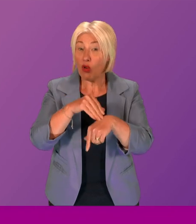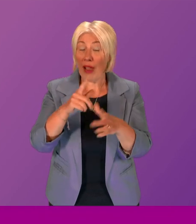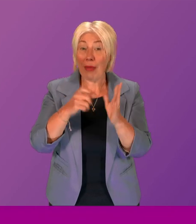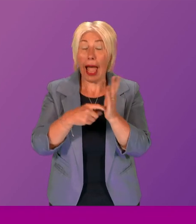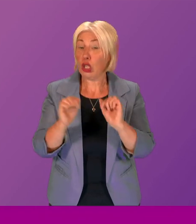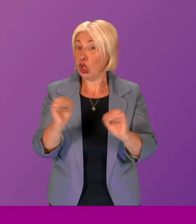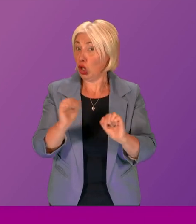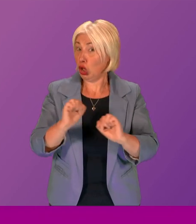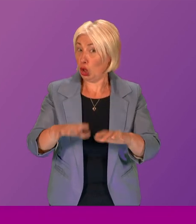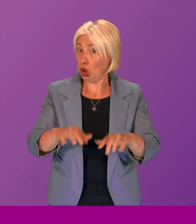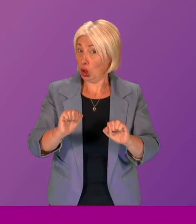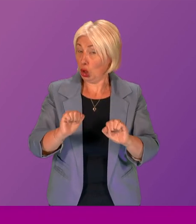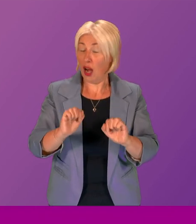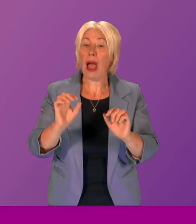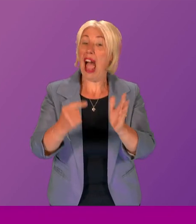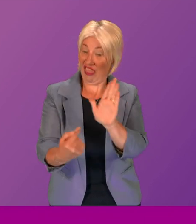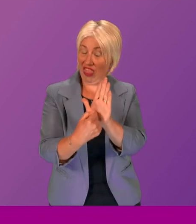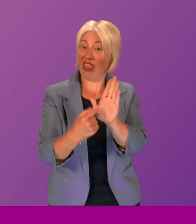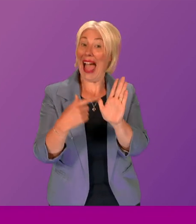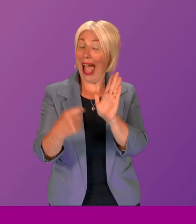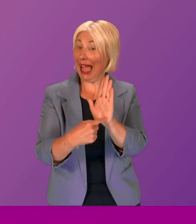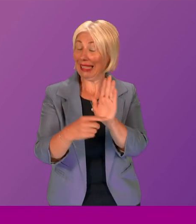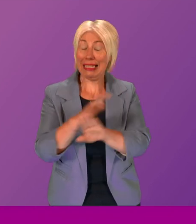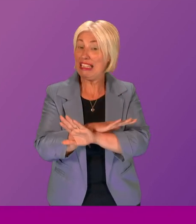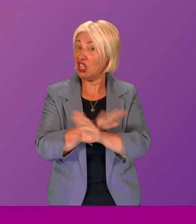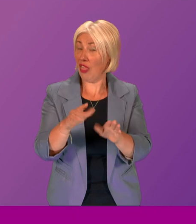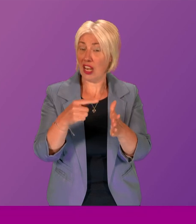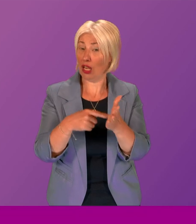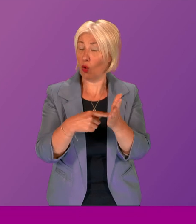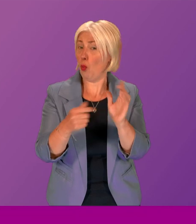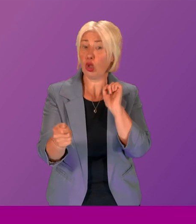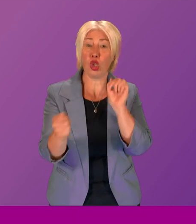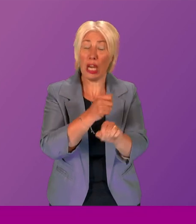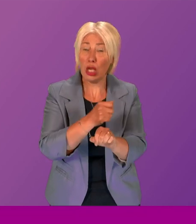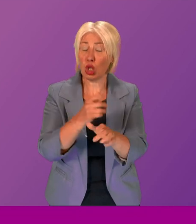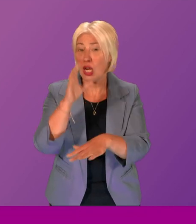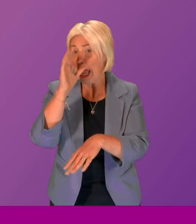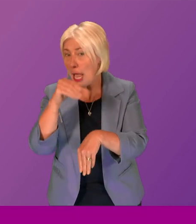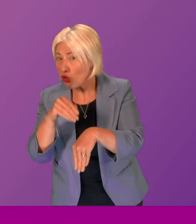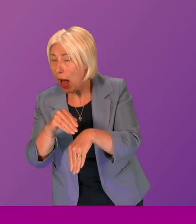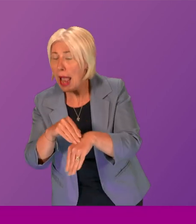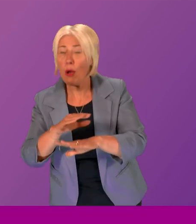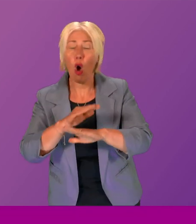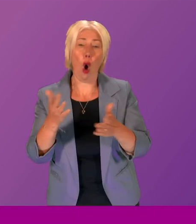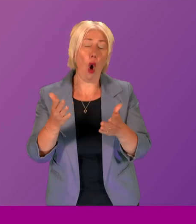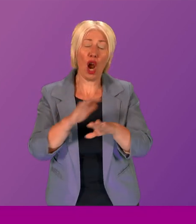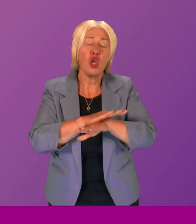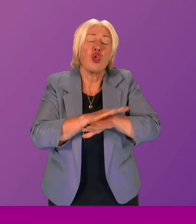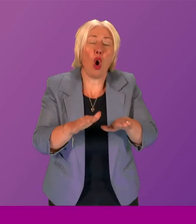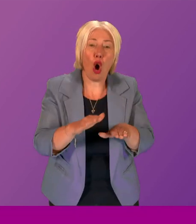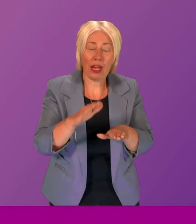and nothing within it changes how hate crime or, indeed, a non-crime